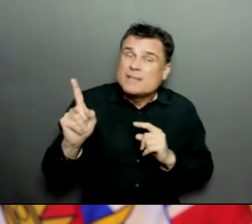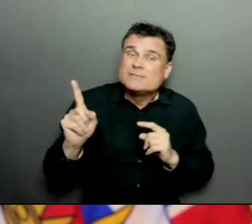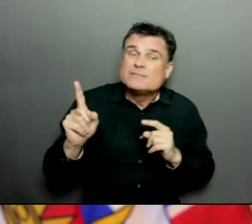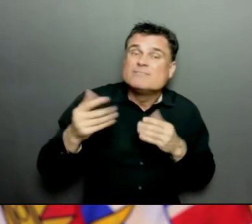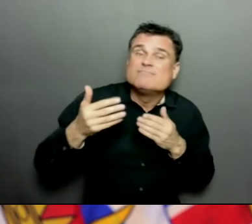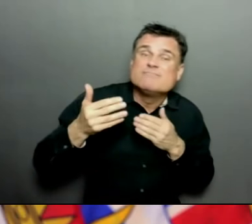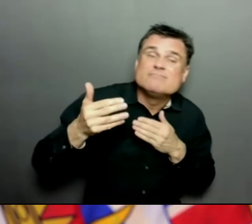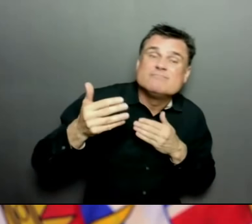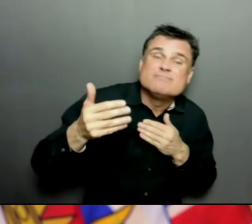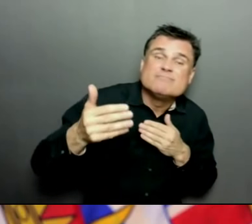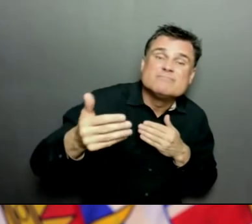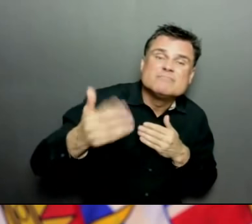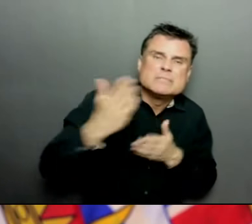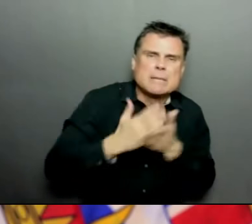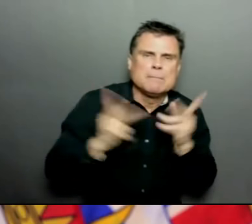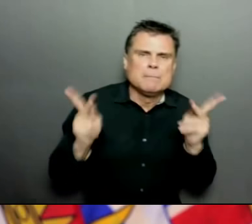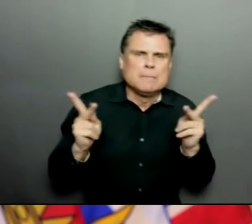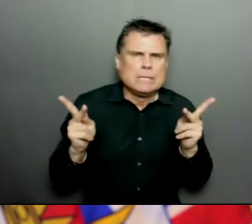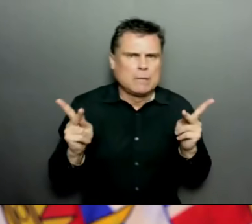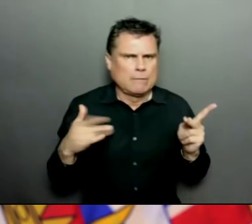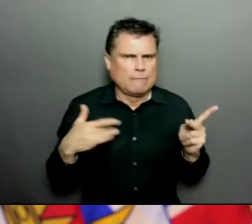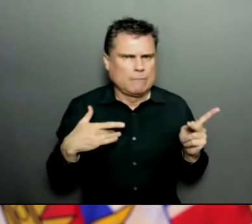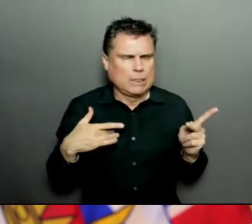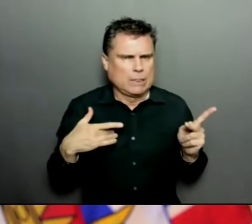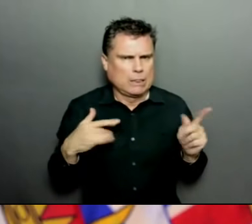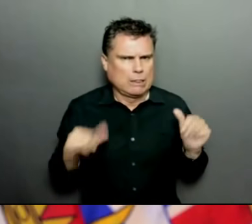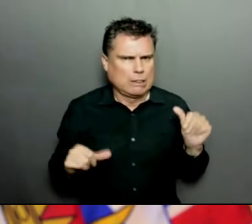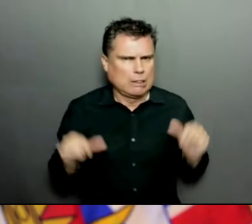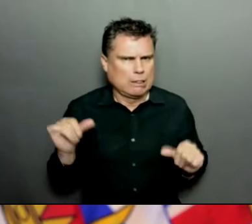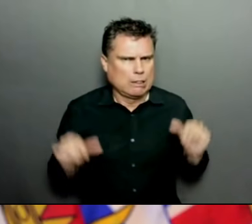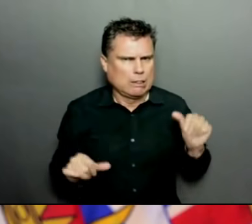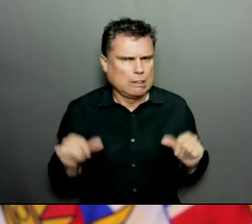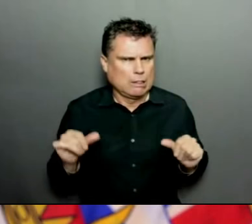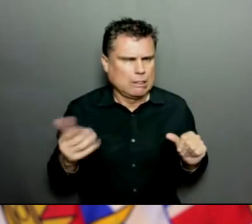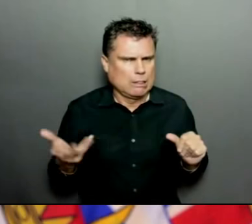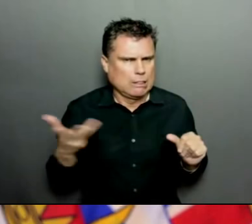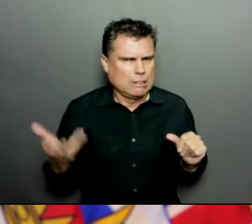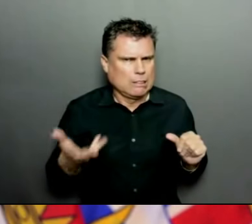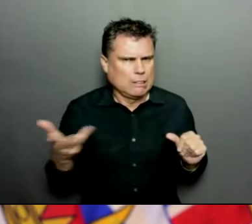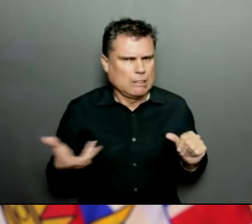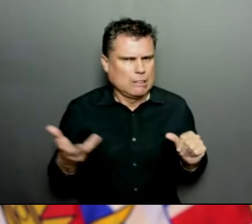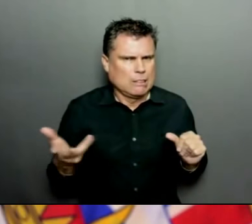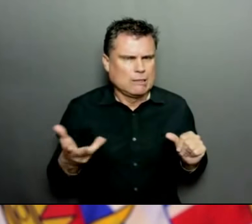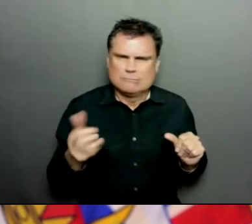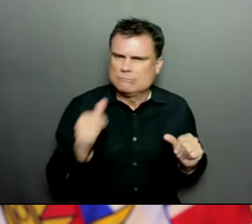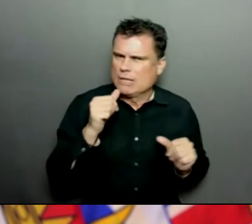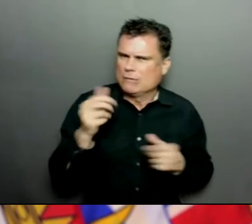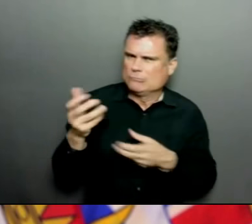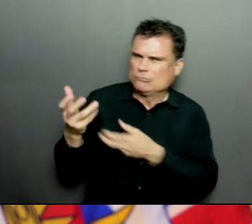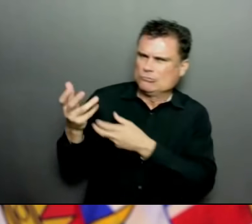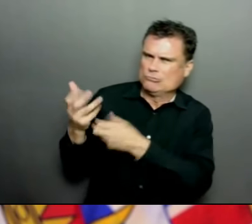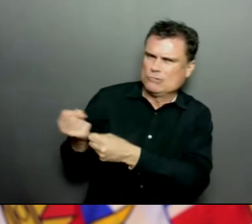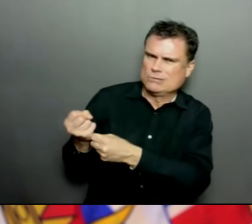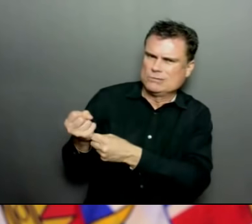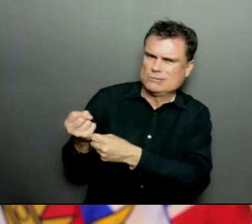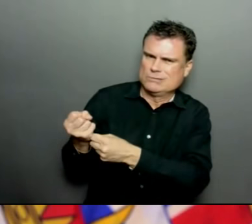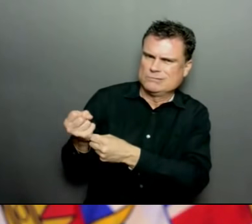vaccine strategy for the general population, there are a number of people who are quite sceptical, including communities like Black and Indigenous People living in British